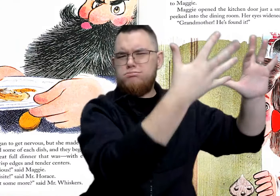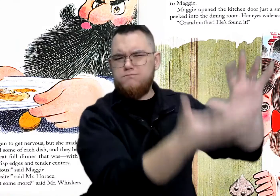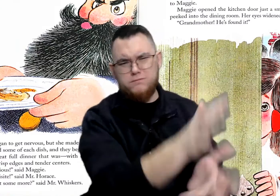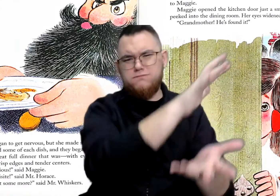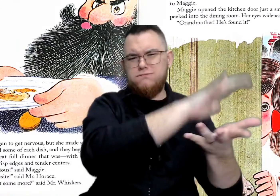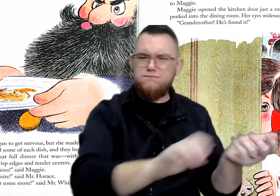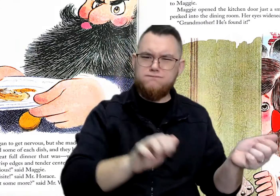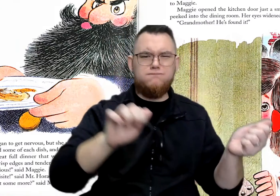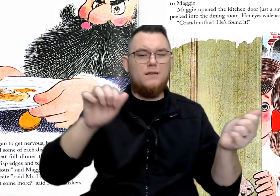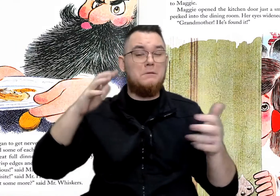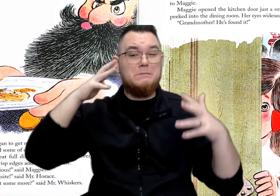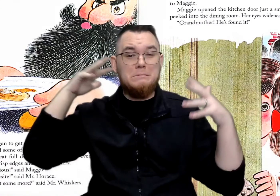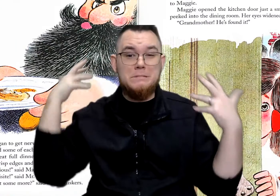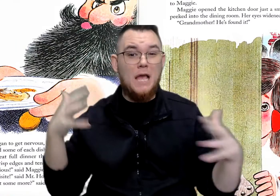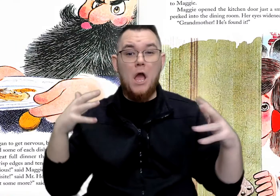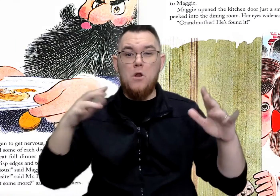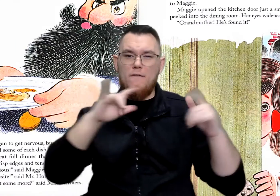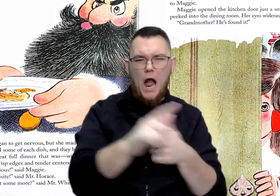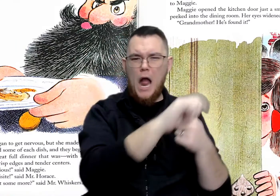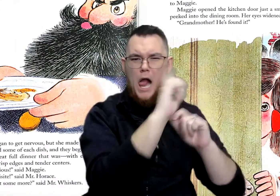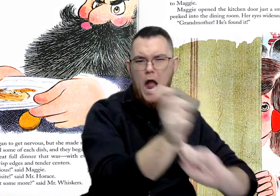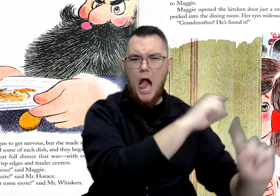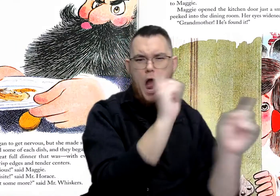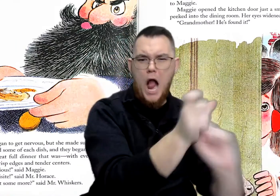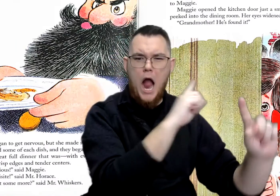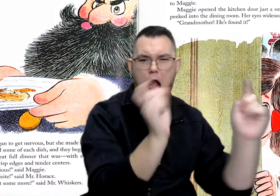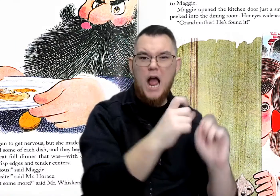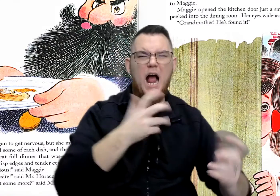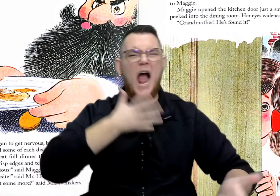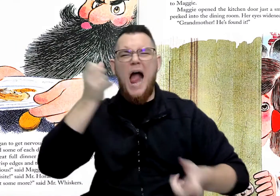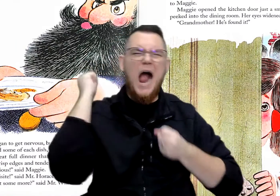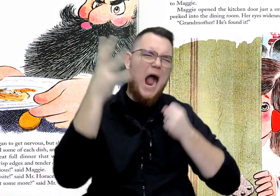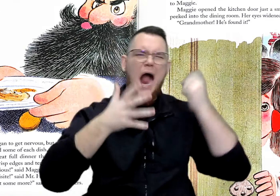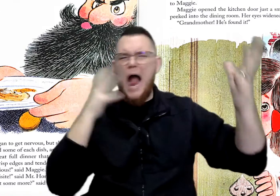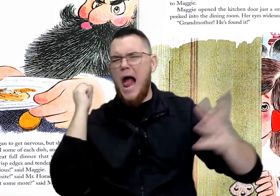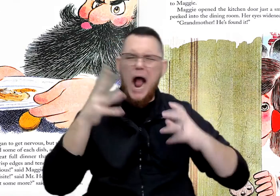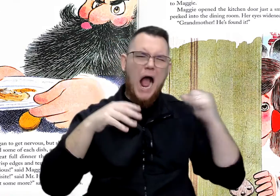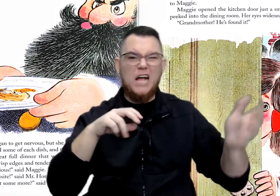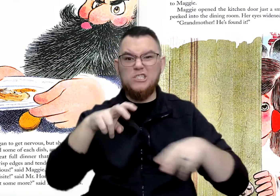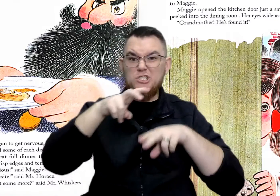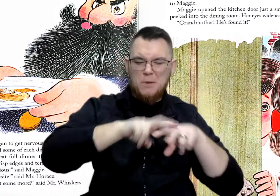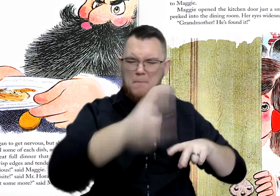There was a sound of wild scuffling, loud shouts and falling chairs.